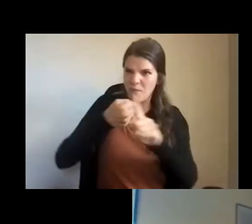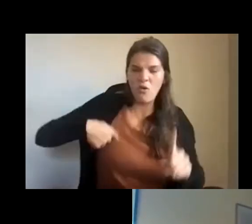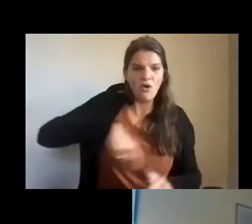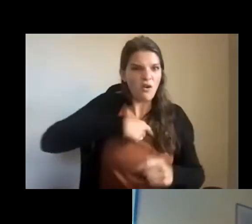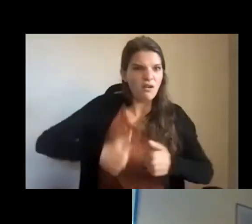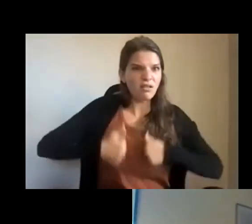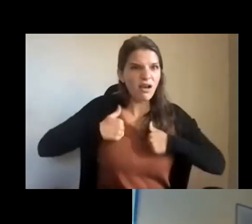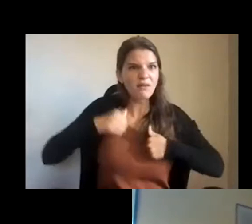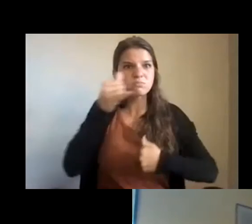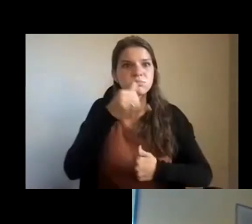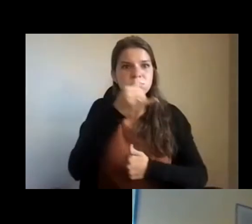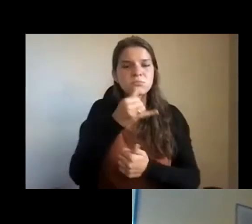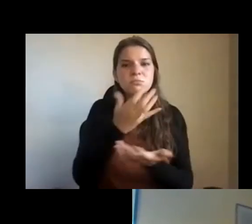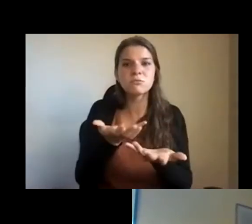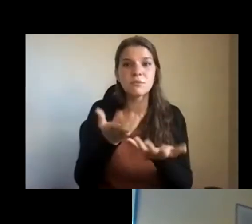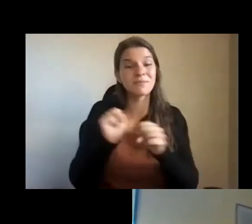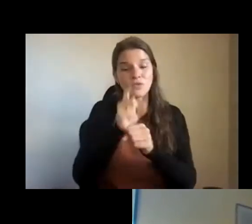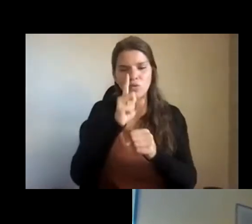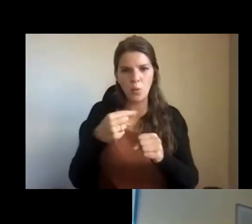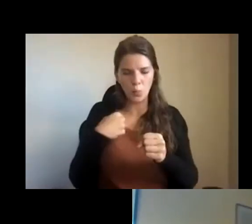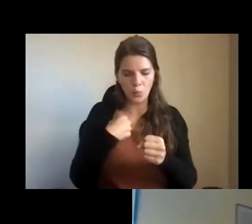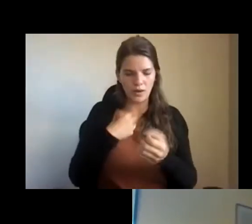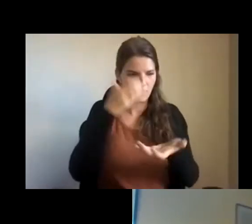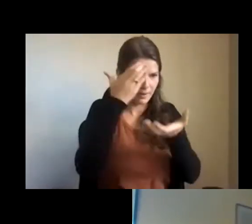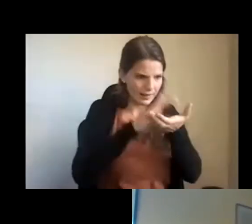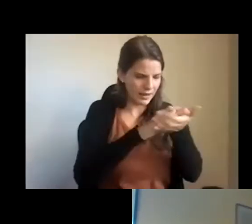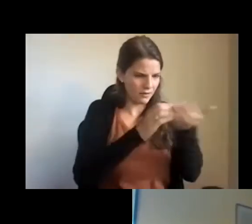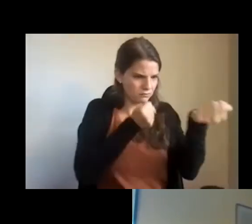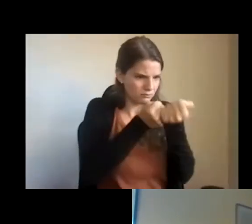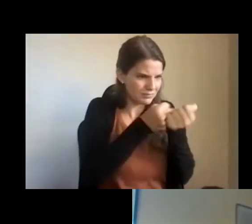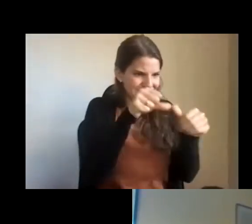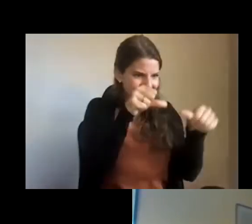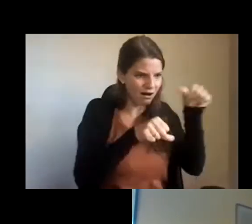Knowing that we believe in the science of the vaccine and are seeing what that could do.